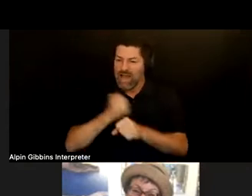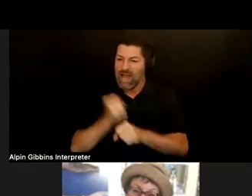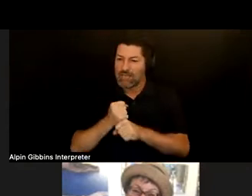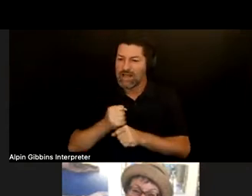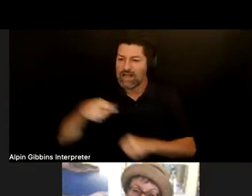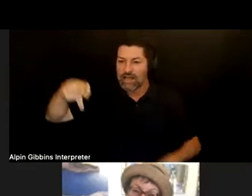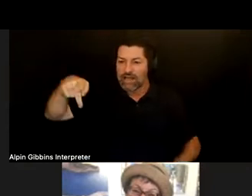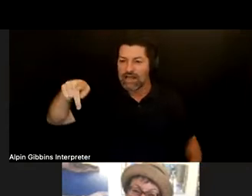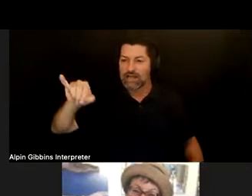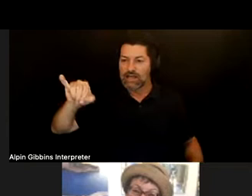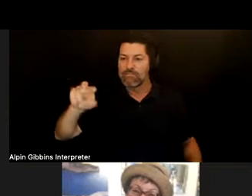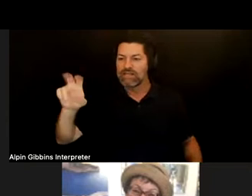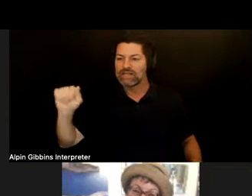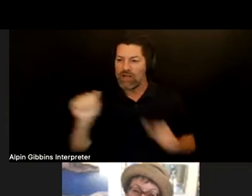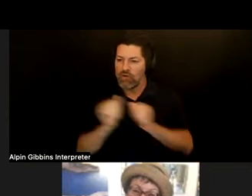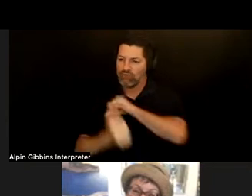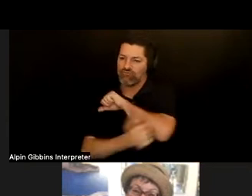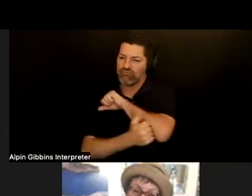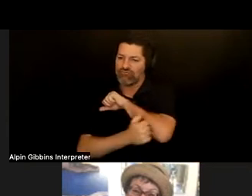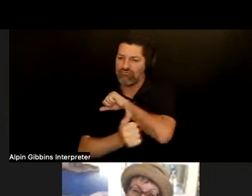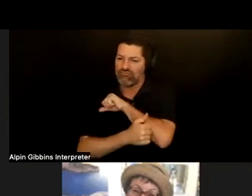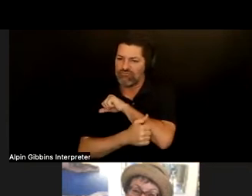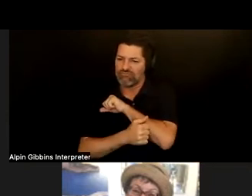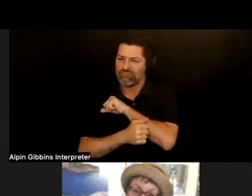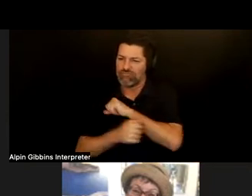19:23:56 So during Passover is put a little Tomato sauce on it, and put some cheese on